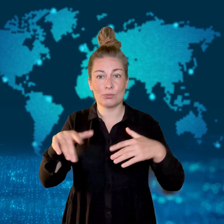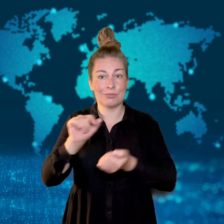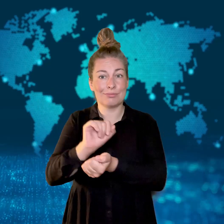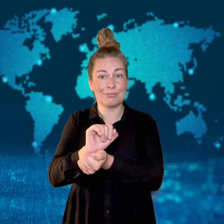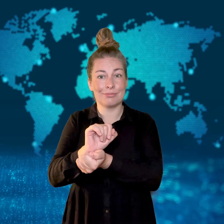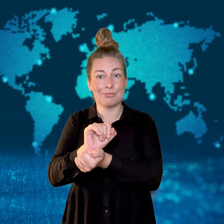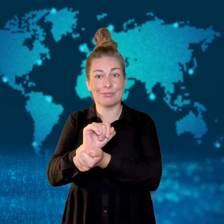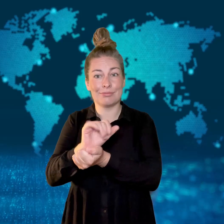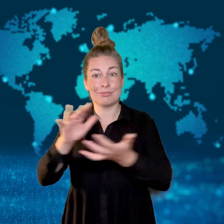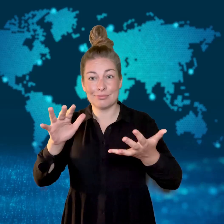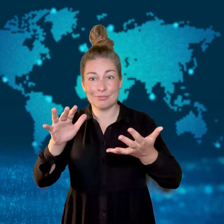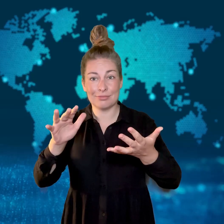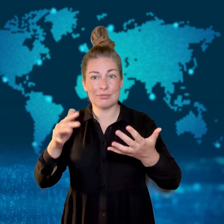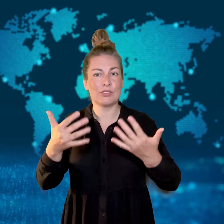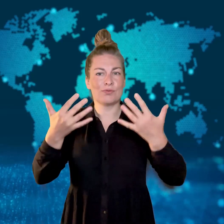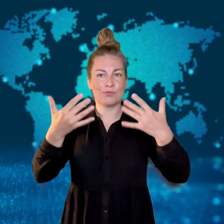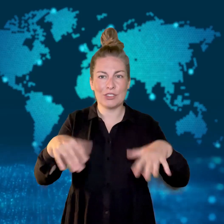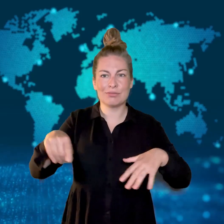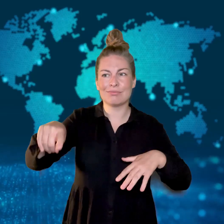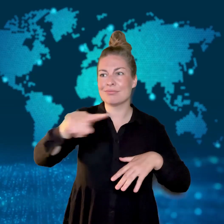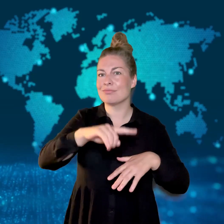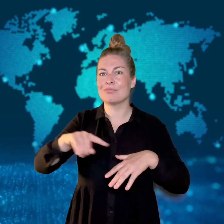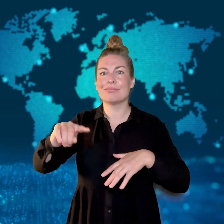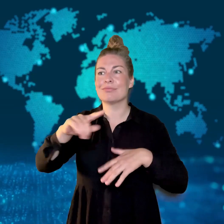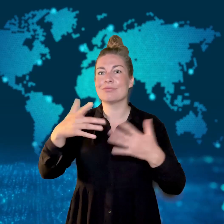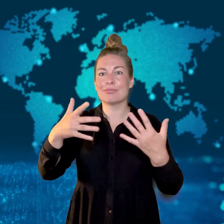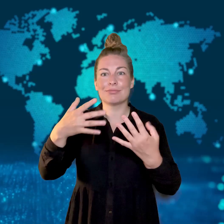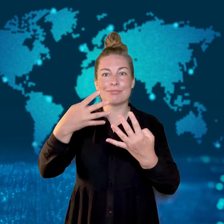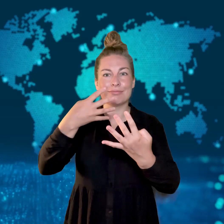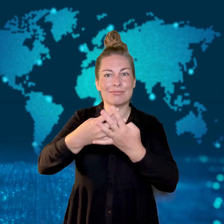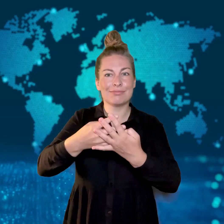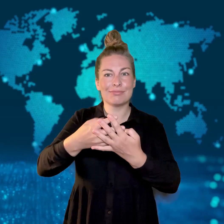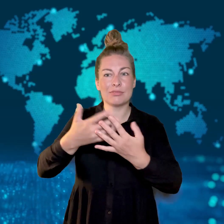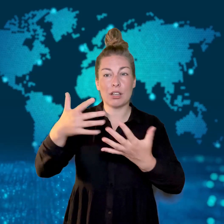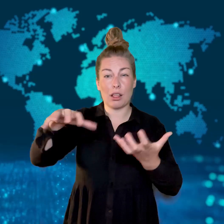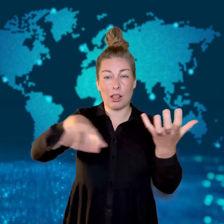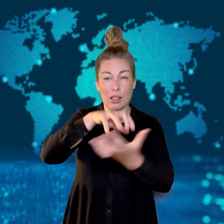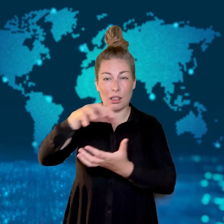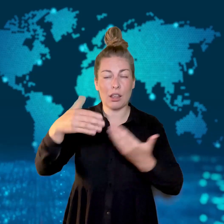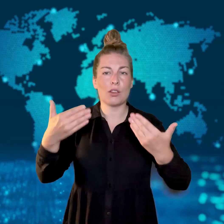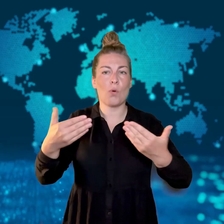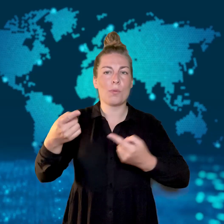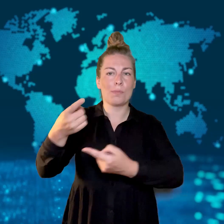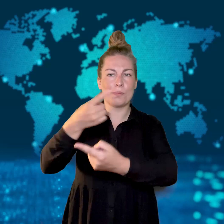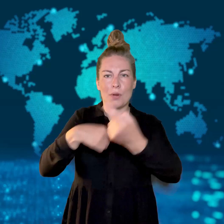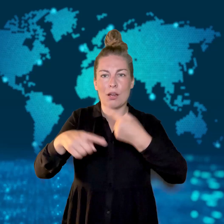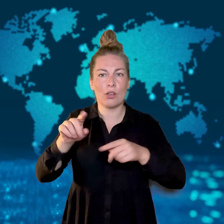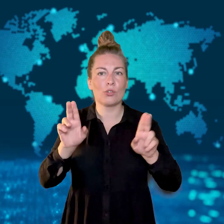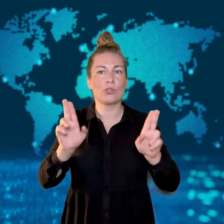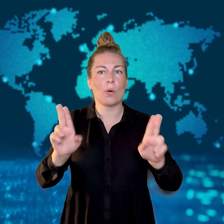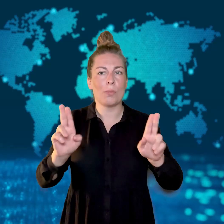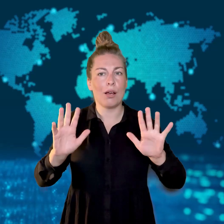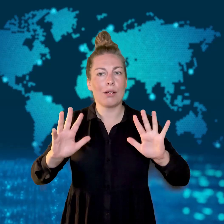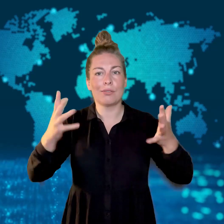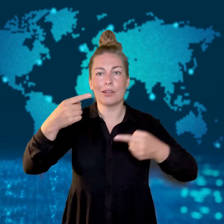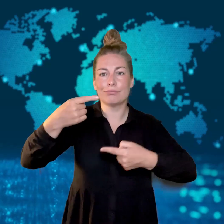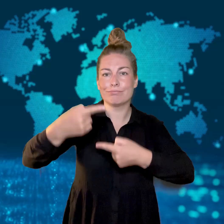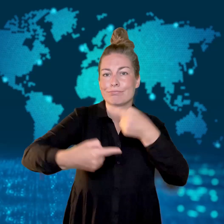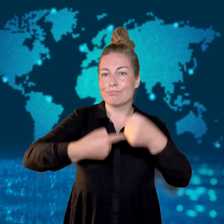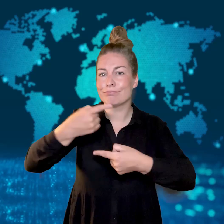Since the release of the hostages, normal activities have resumed in the six jails.